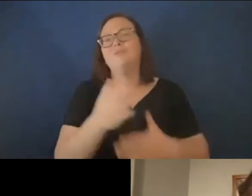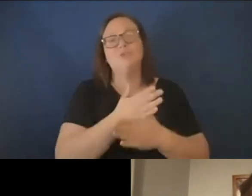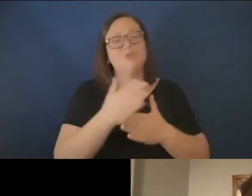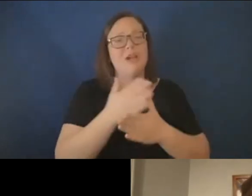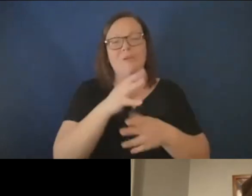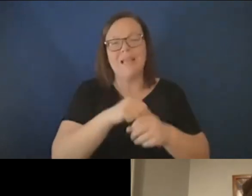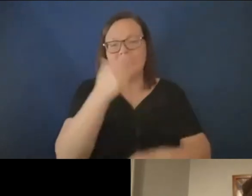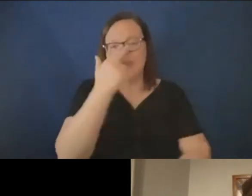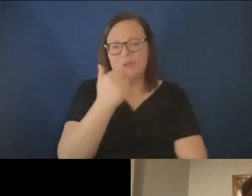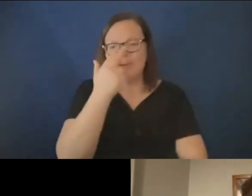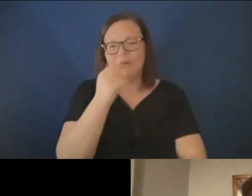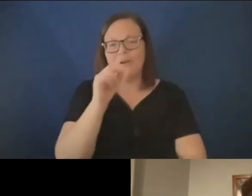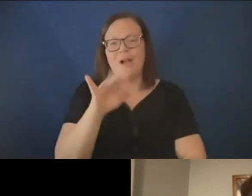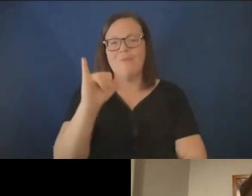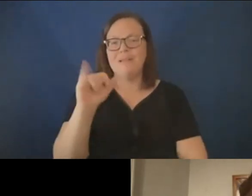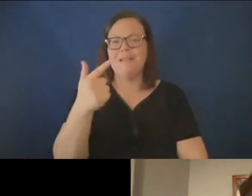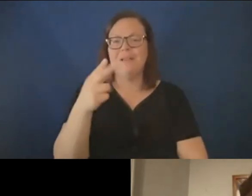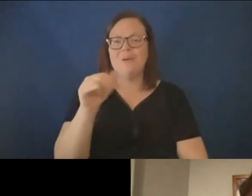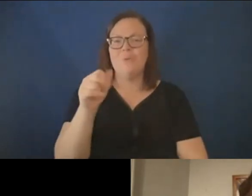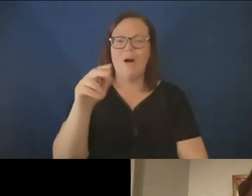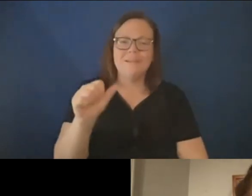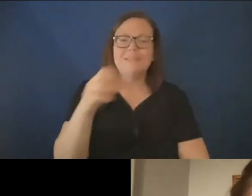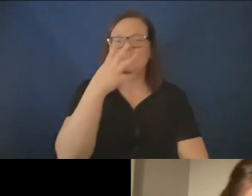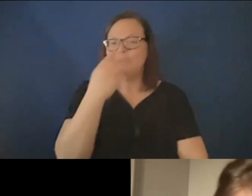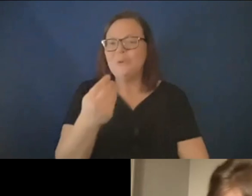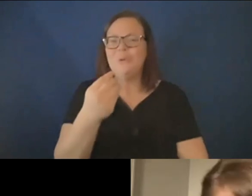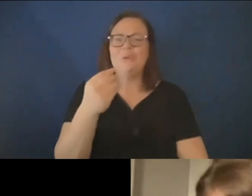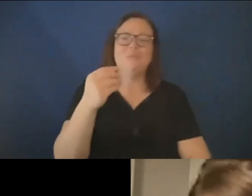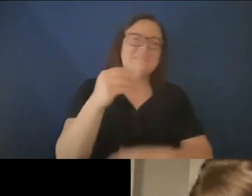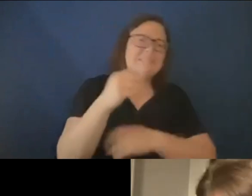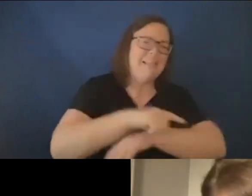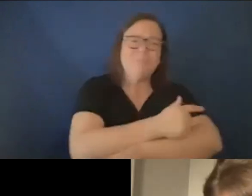of the iguanas and the wolves and the chameleons scrolling through the document--